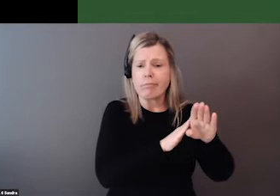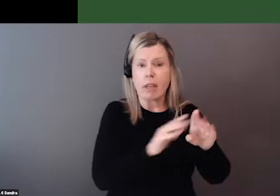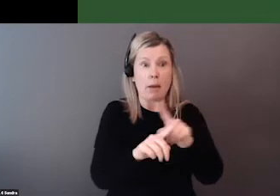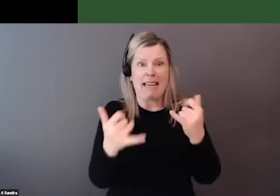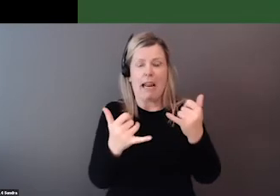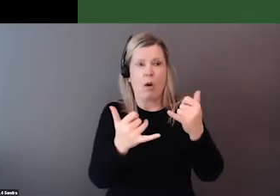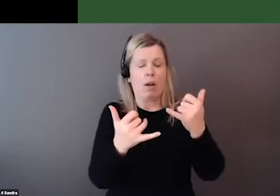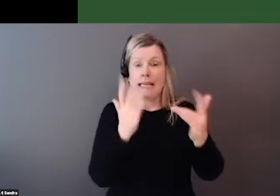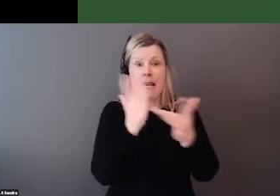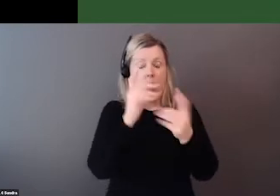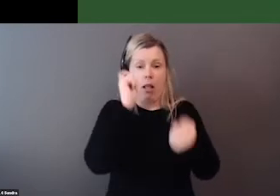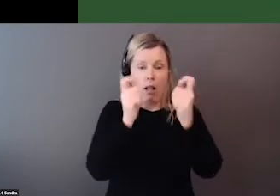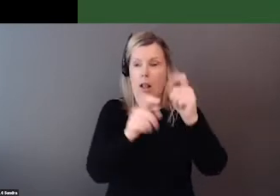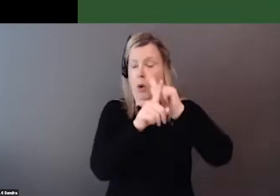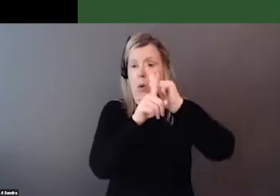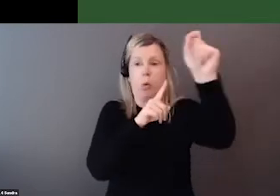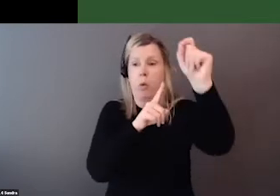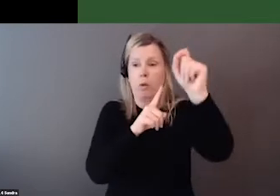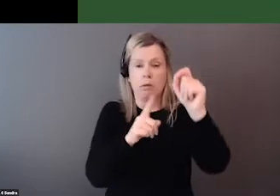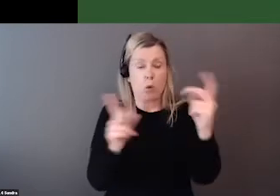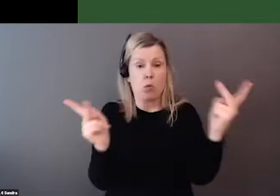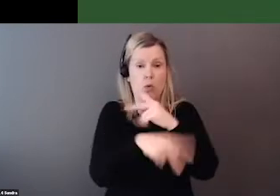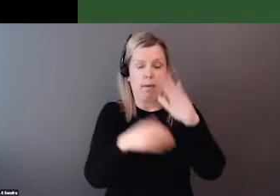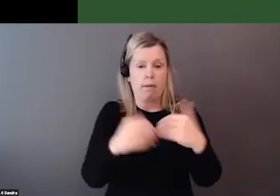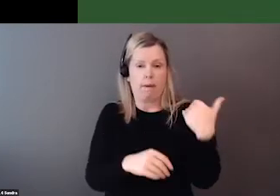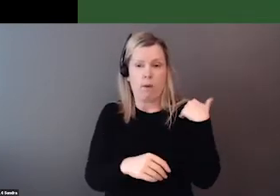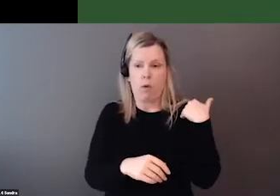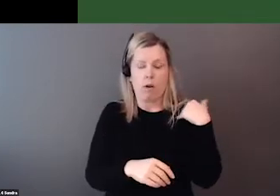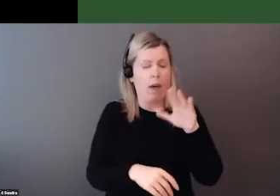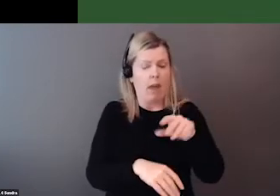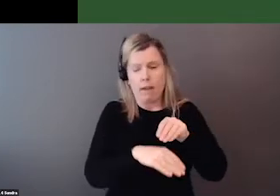than any other period of history and affecting all areas of working life.